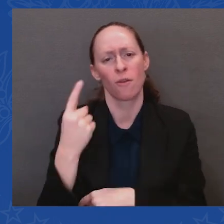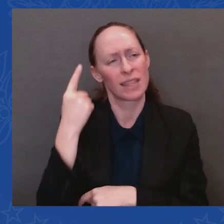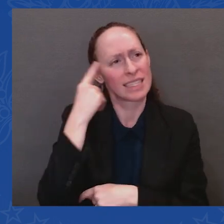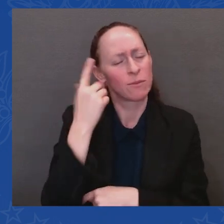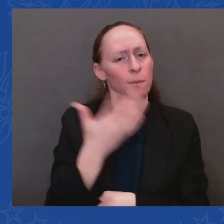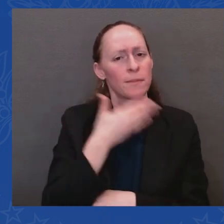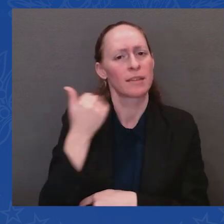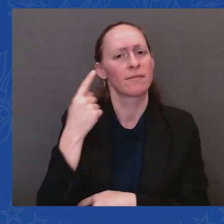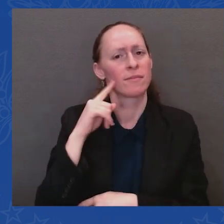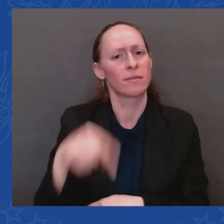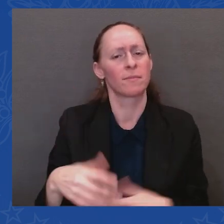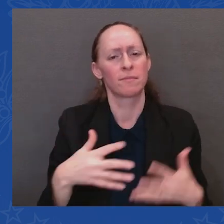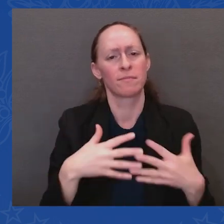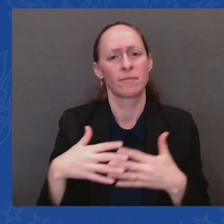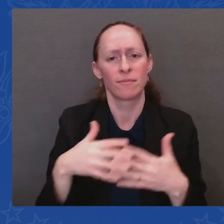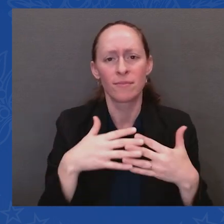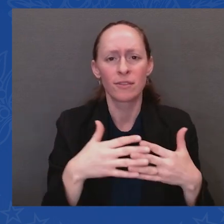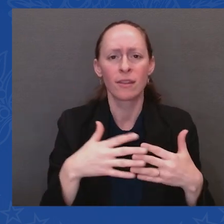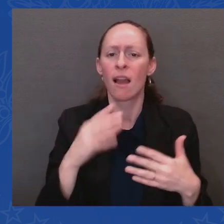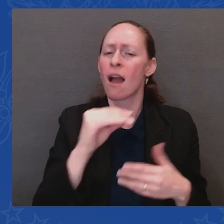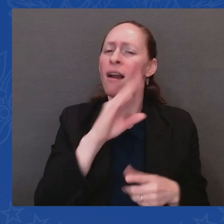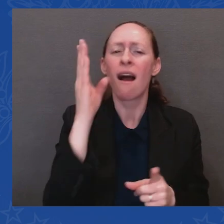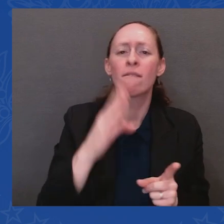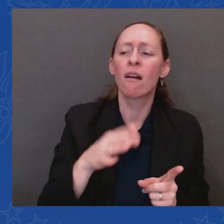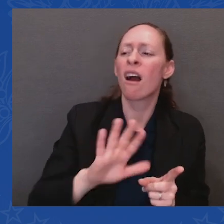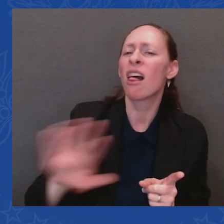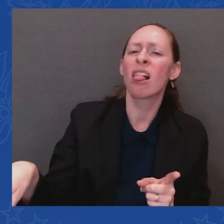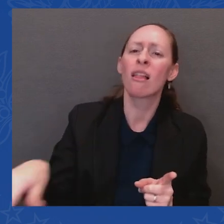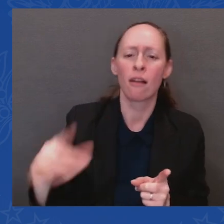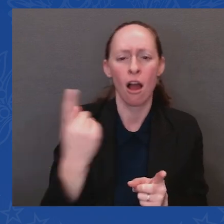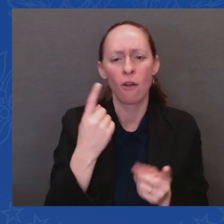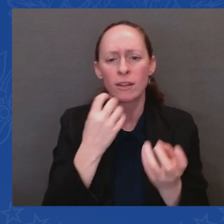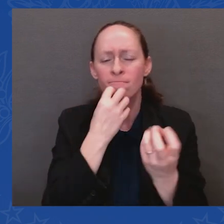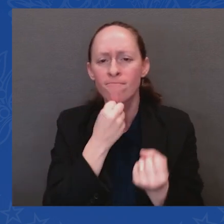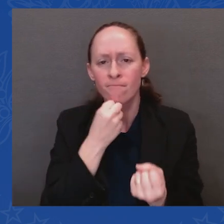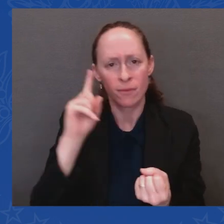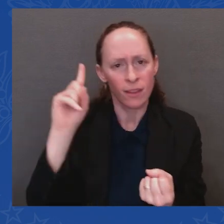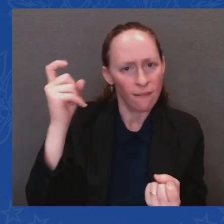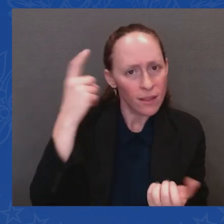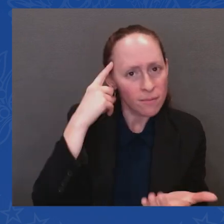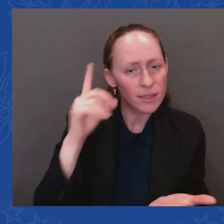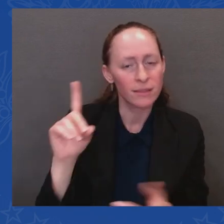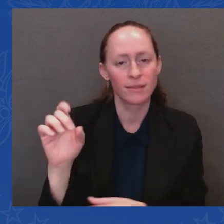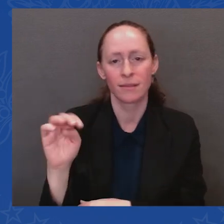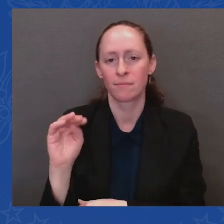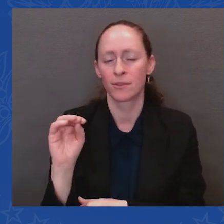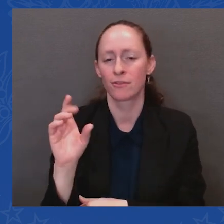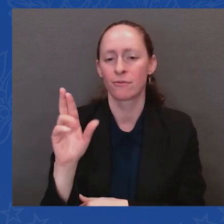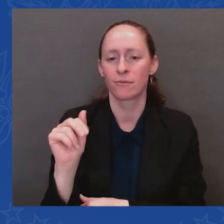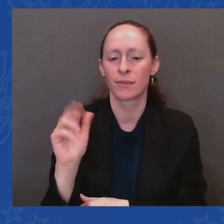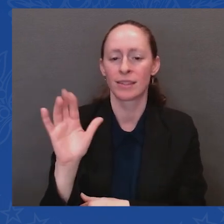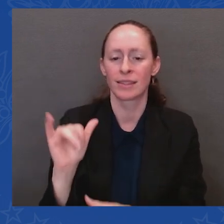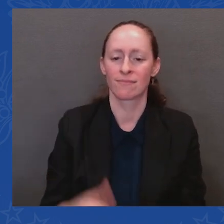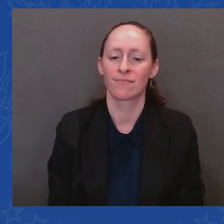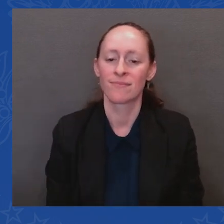and continuing to strengthen our democracy. There's nothing better. It speaks to your sense of duty,